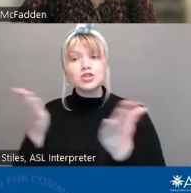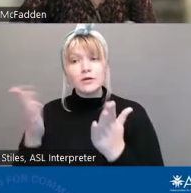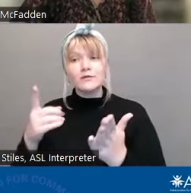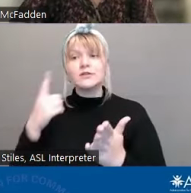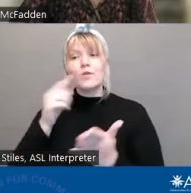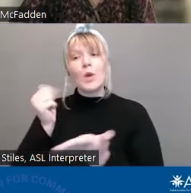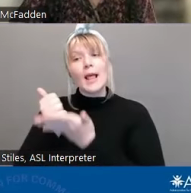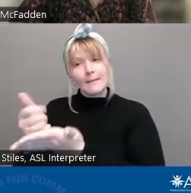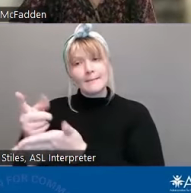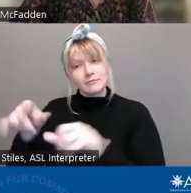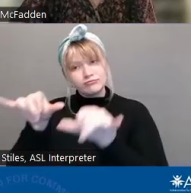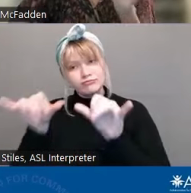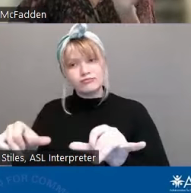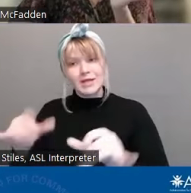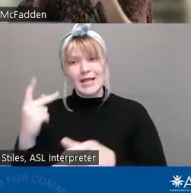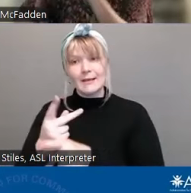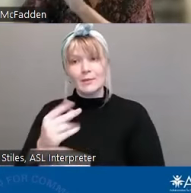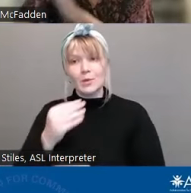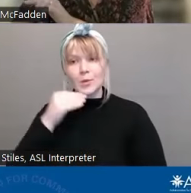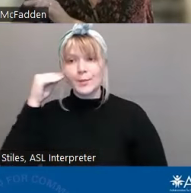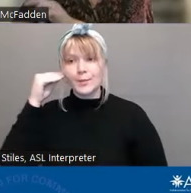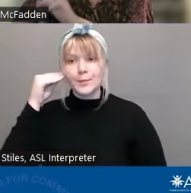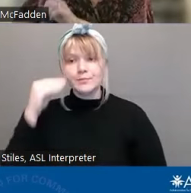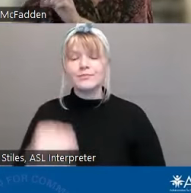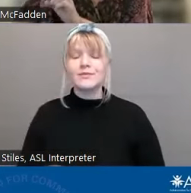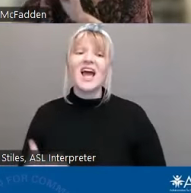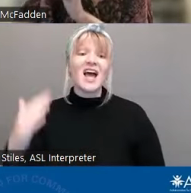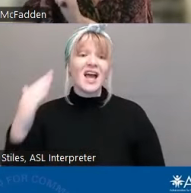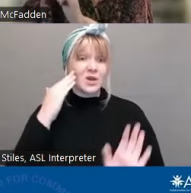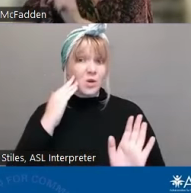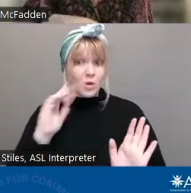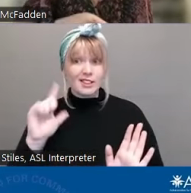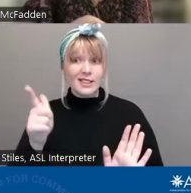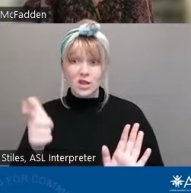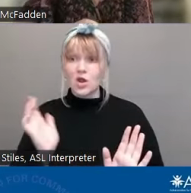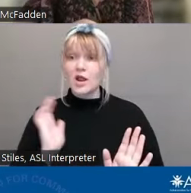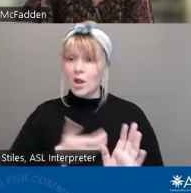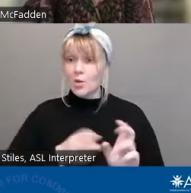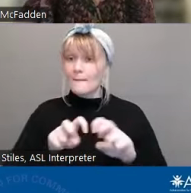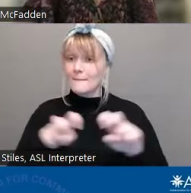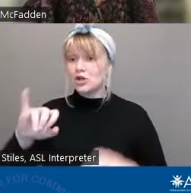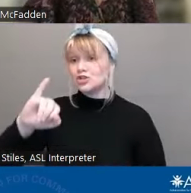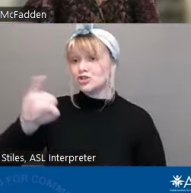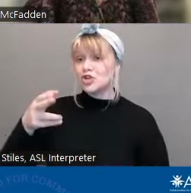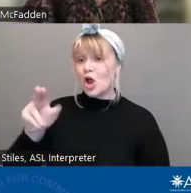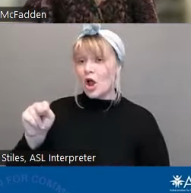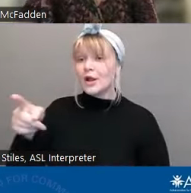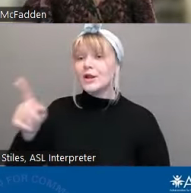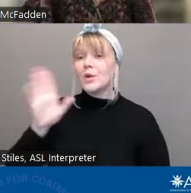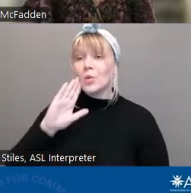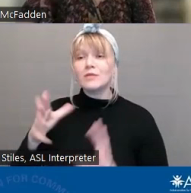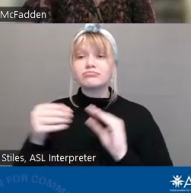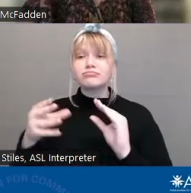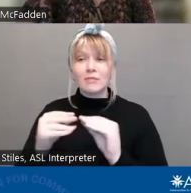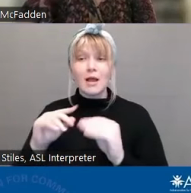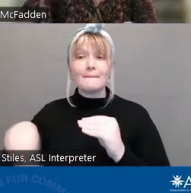On that note, I know later on in the panel we will have John talk about CILs in his presentation,